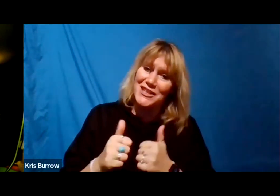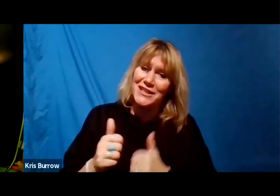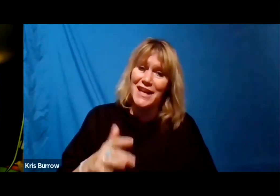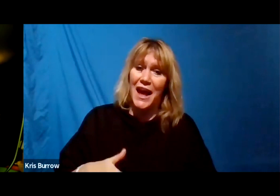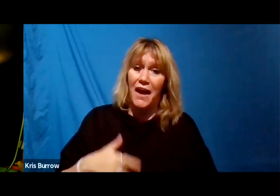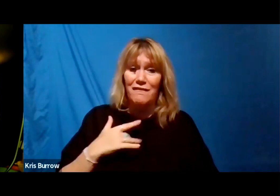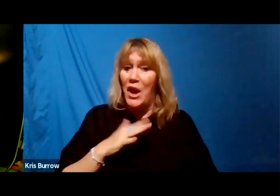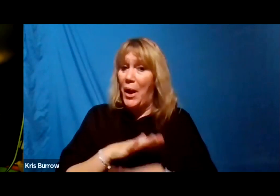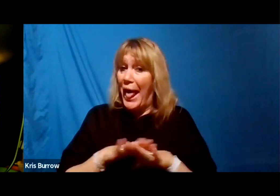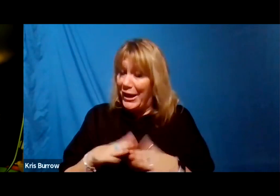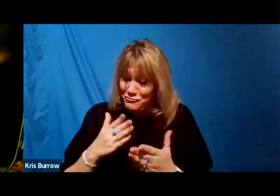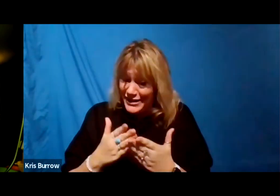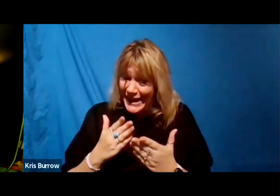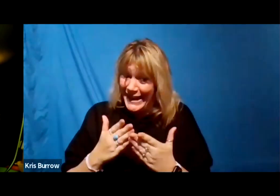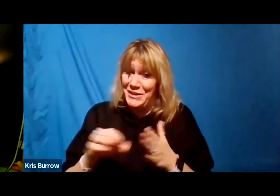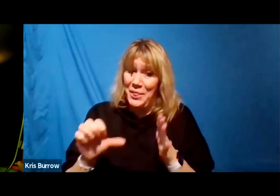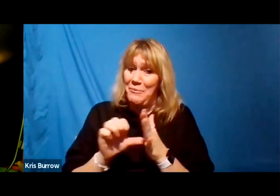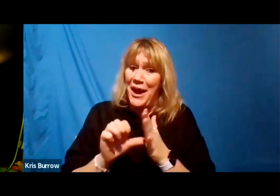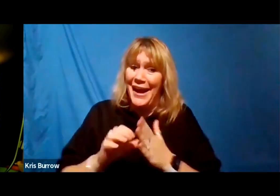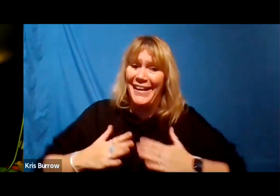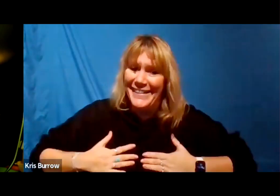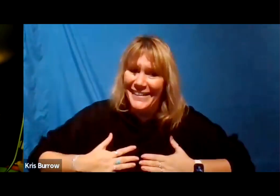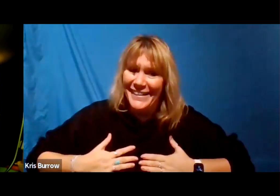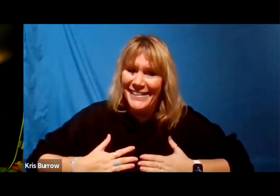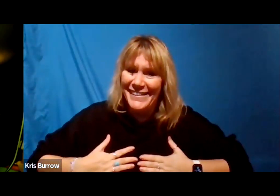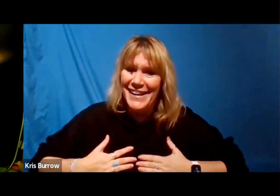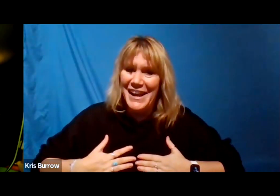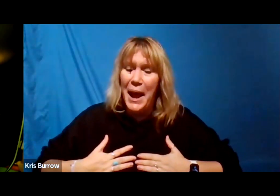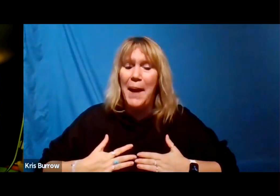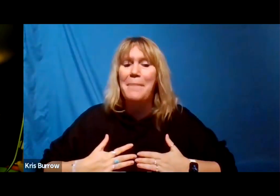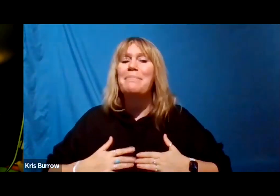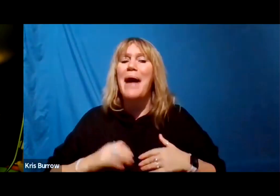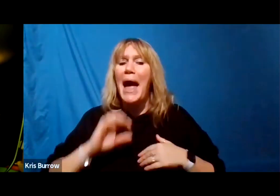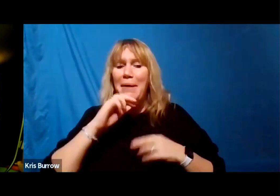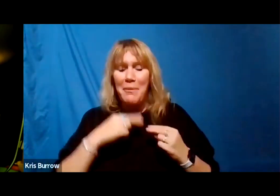The next piece, yeah I've got a sore